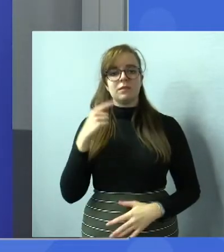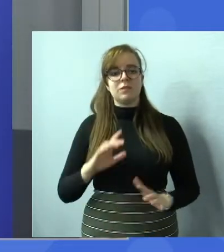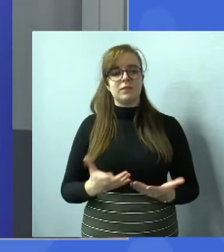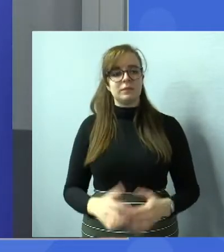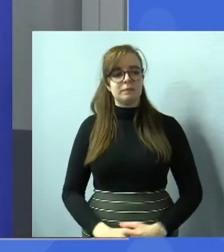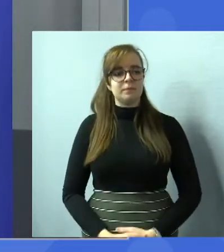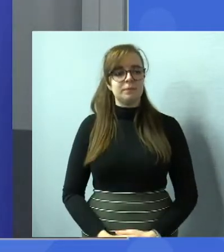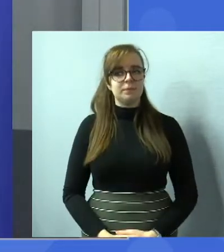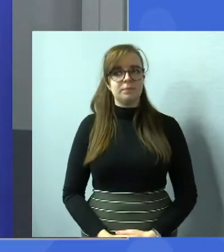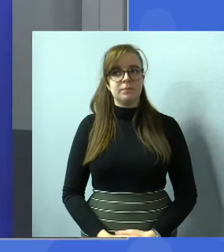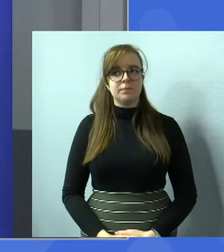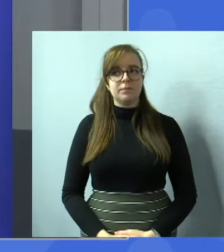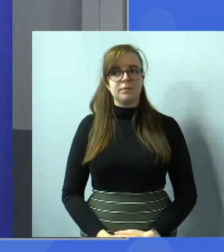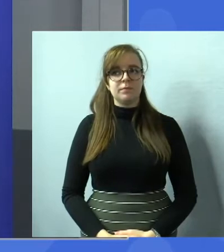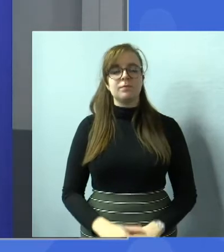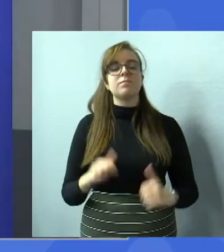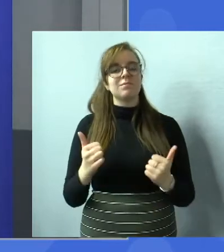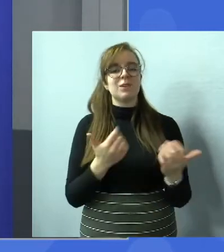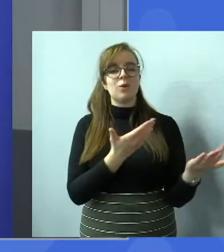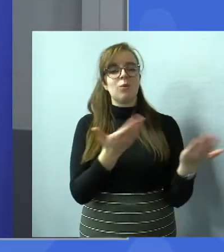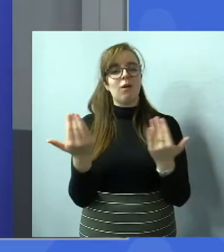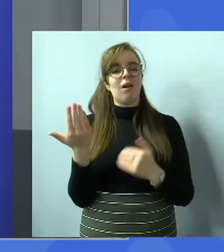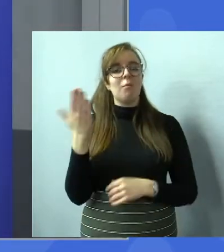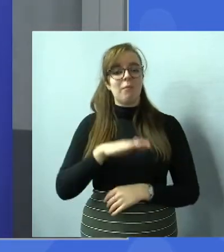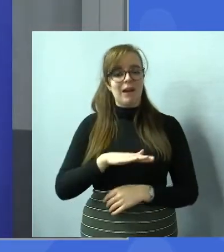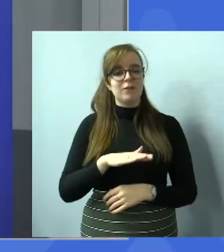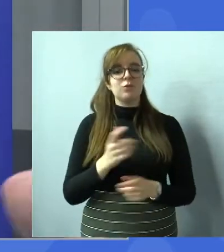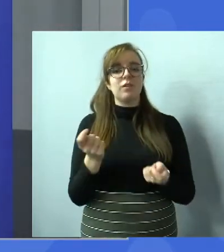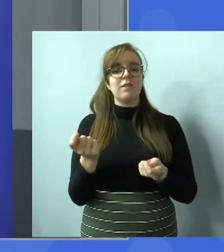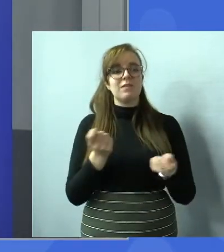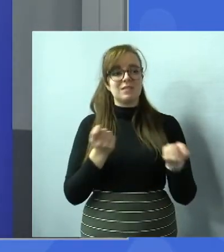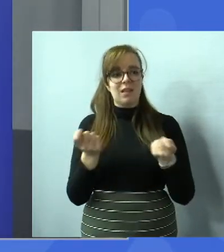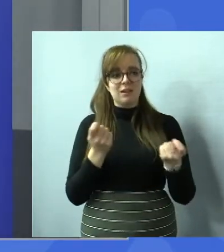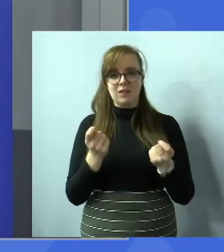hello welcome back to the facilitators on your table who I think you will know